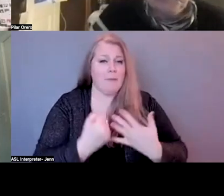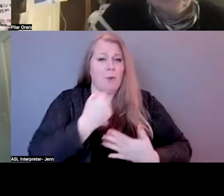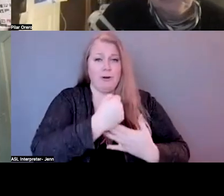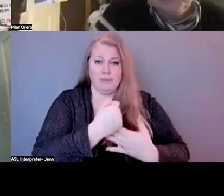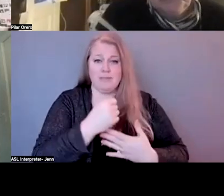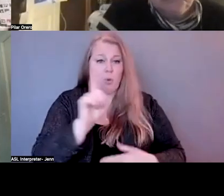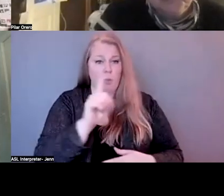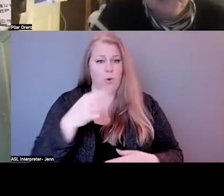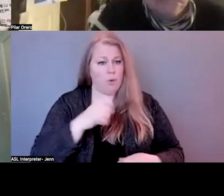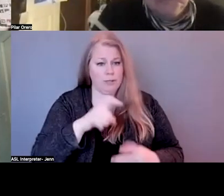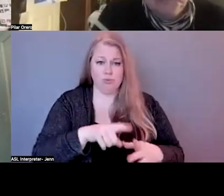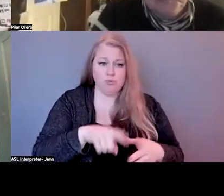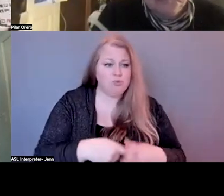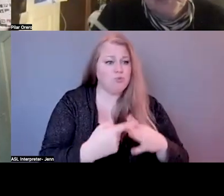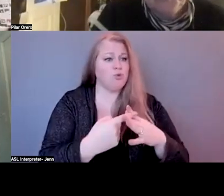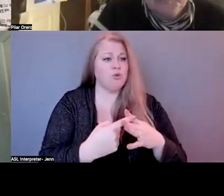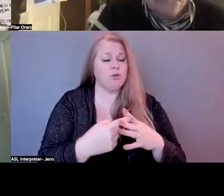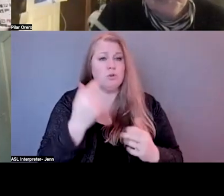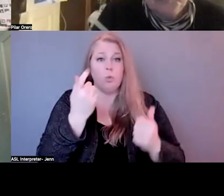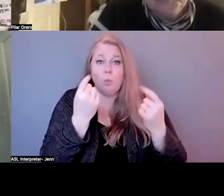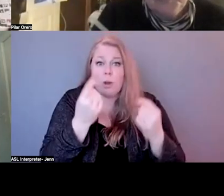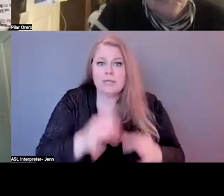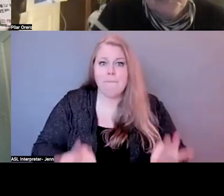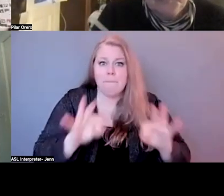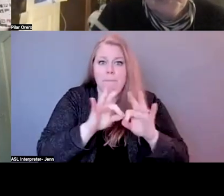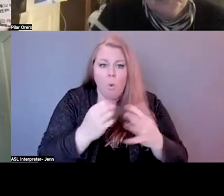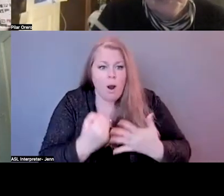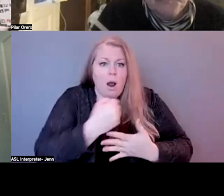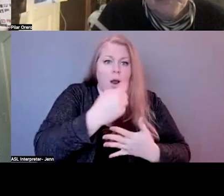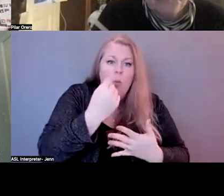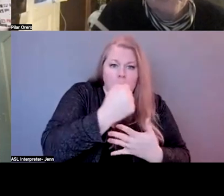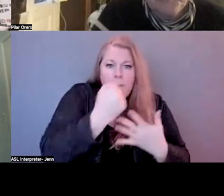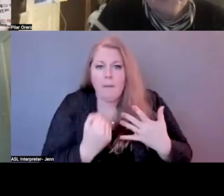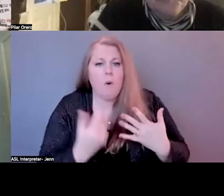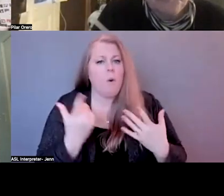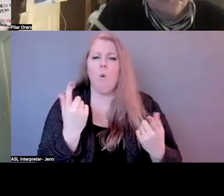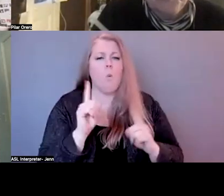should start, what are the urgent ones, what are the important ones and where we can go, where would you start?